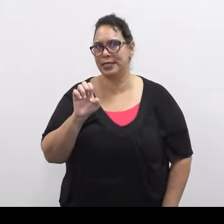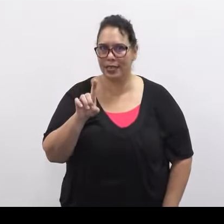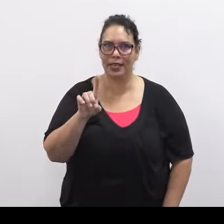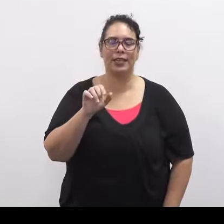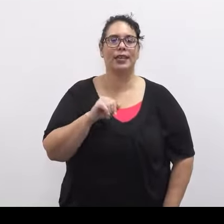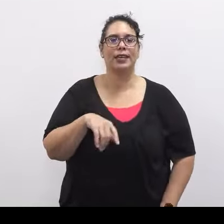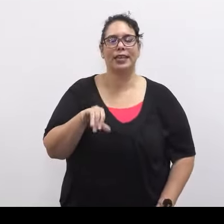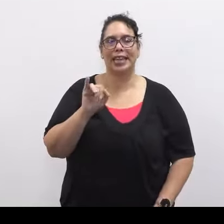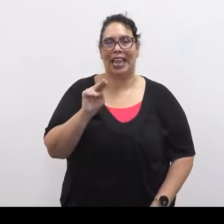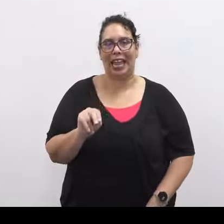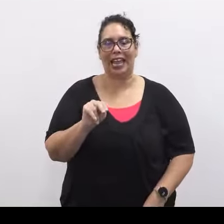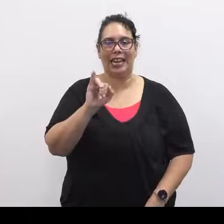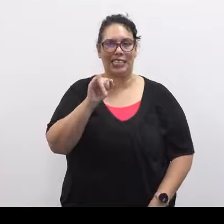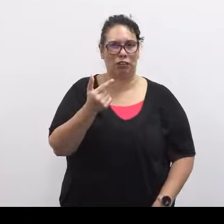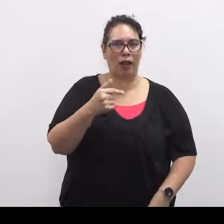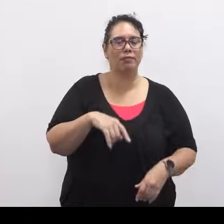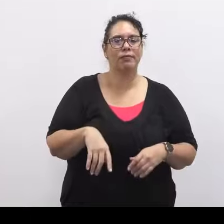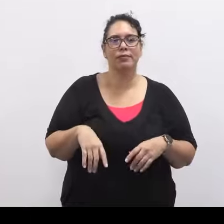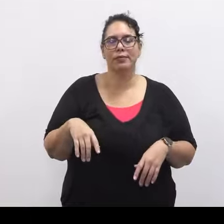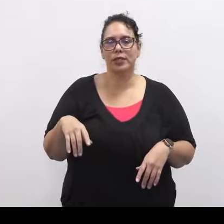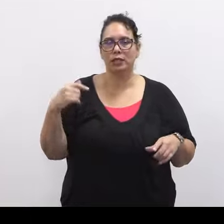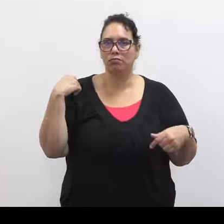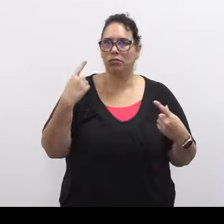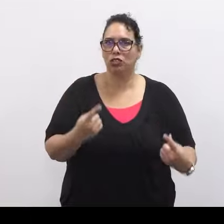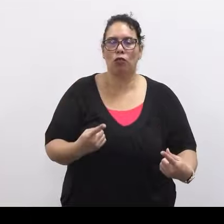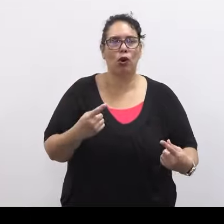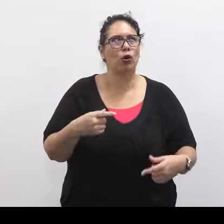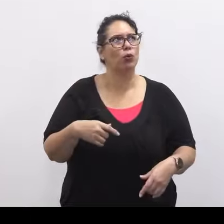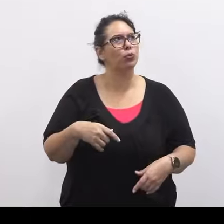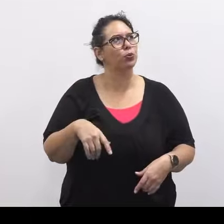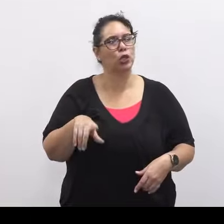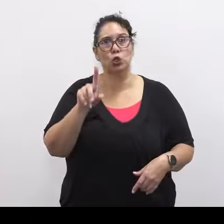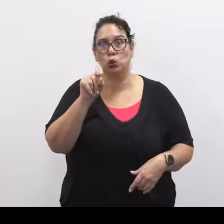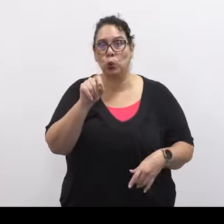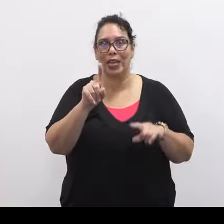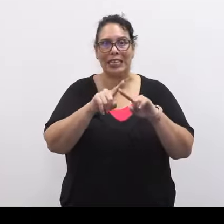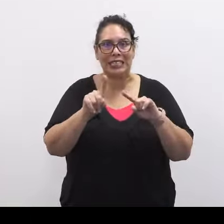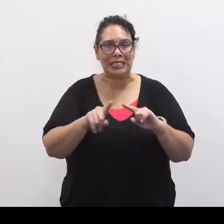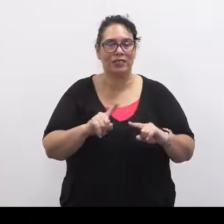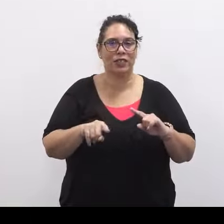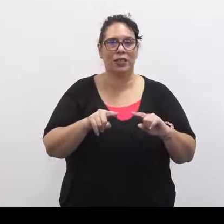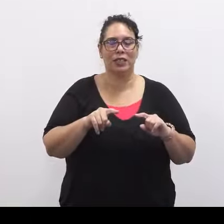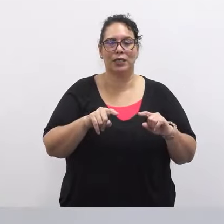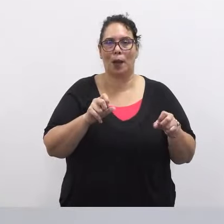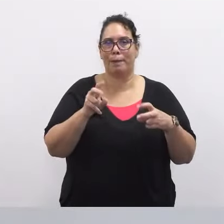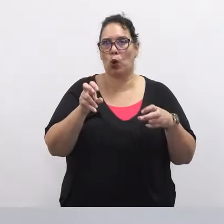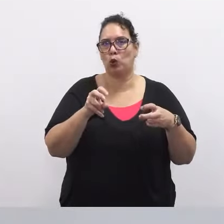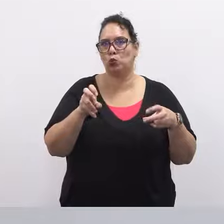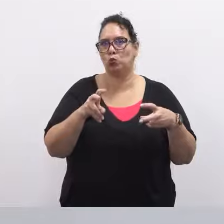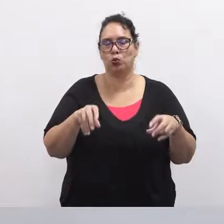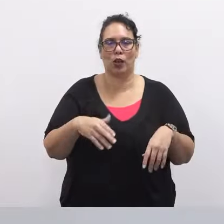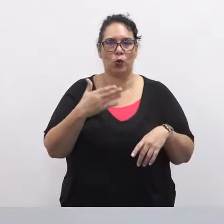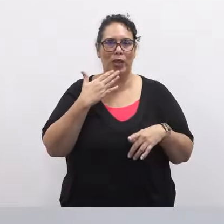And from what I understand so far, we've put up at least 20 social media posts. We have good engagement on all of those posts.